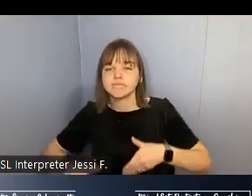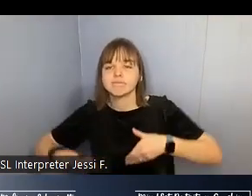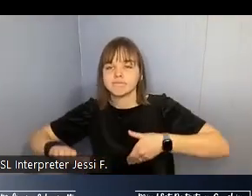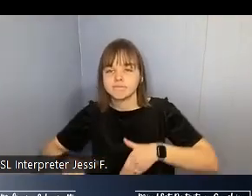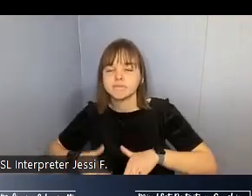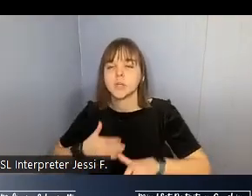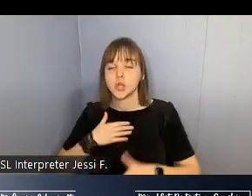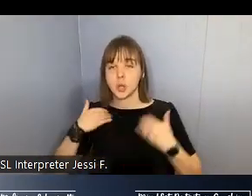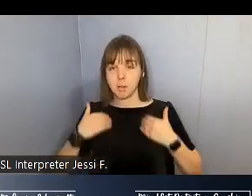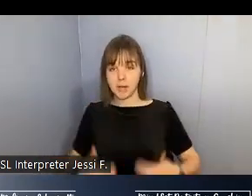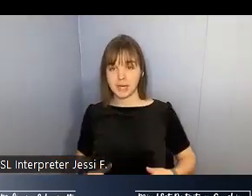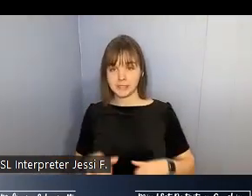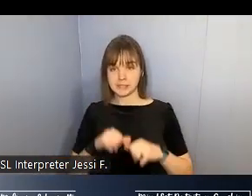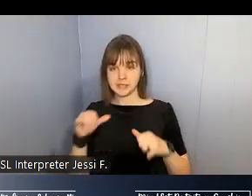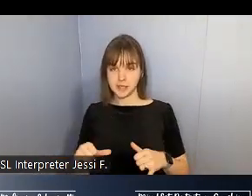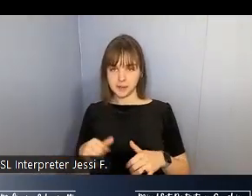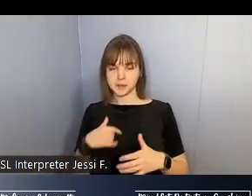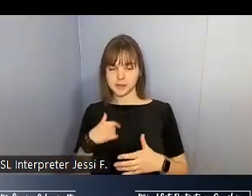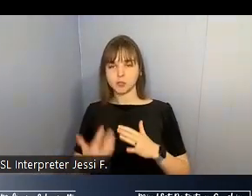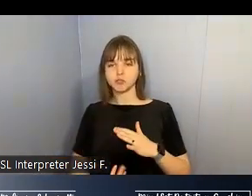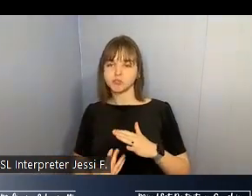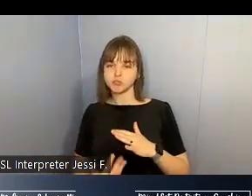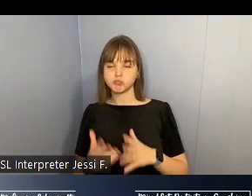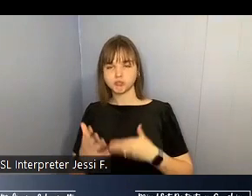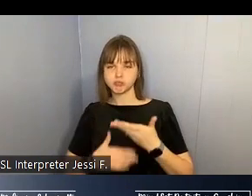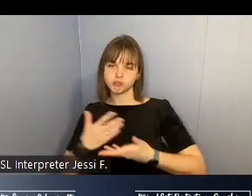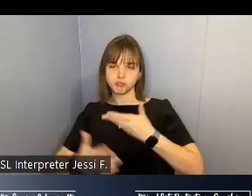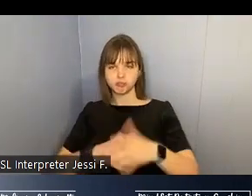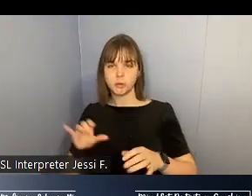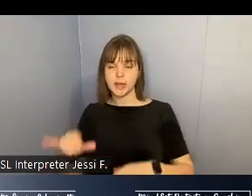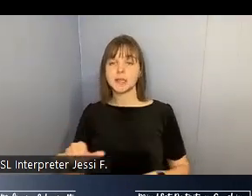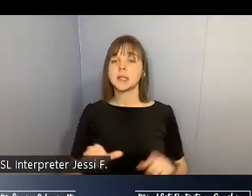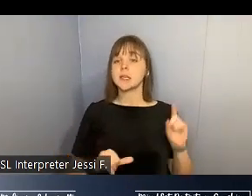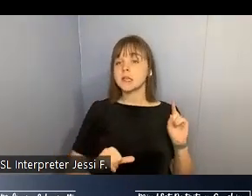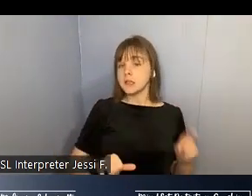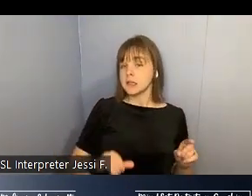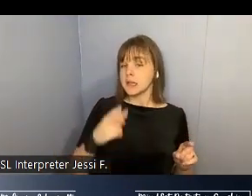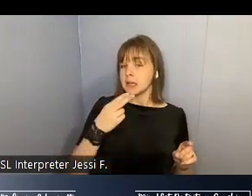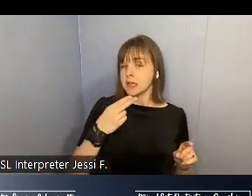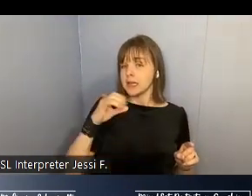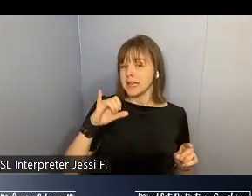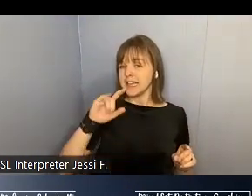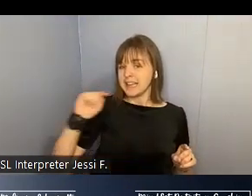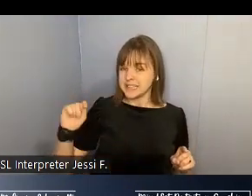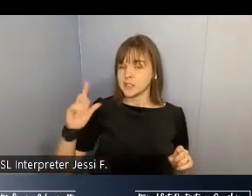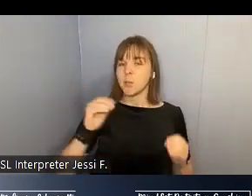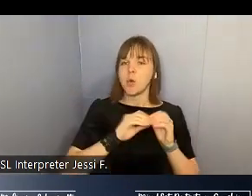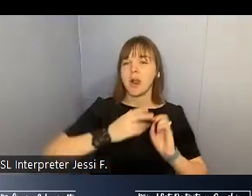Whereas HIIT, and higher intensity stuff, now we're working on a stress response, the sympathetic nervous system where it's really hard to come down.